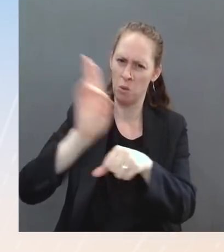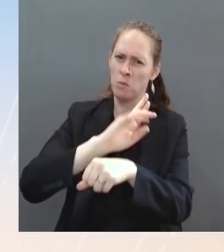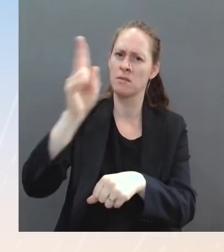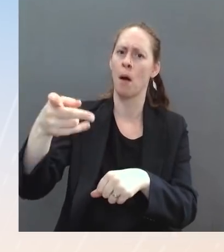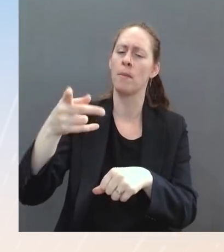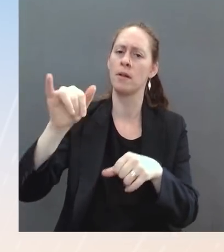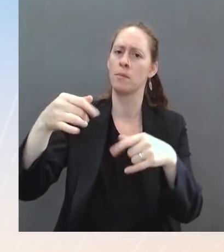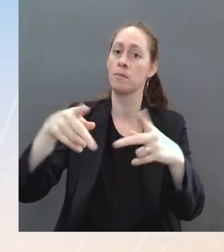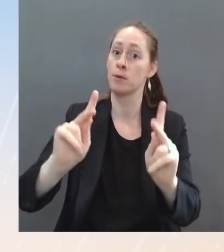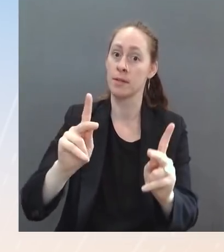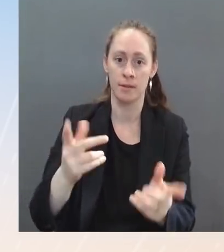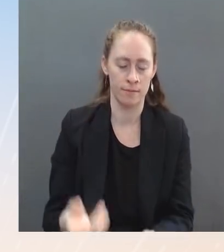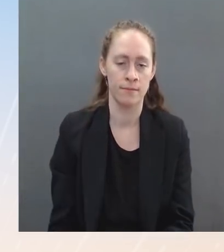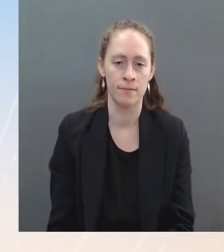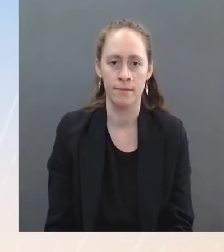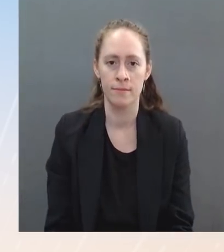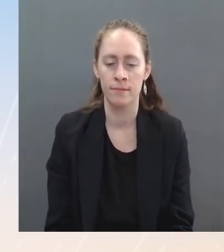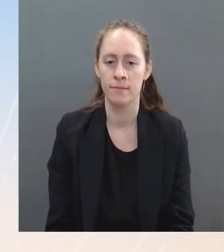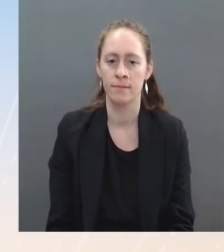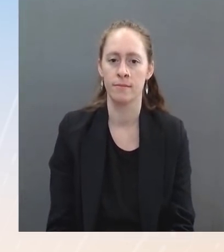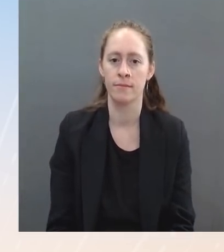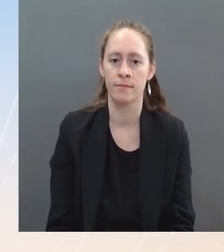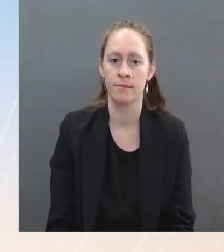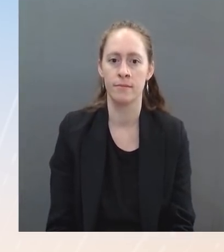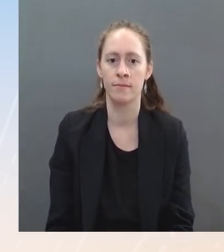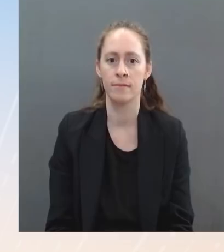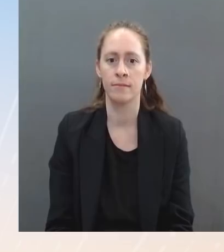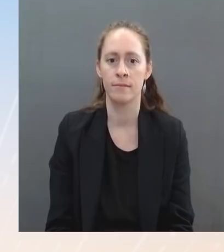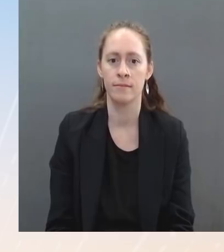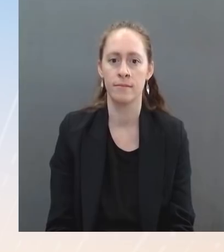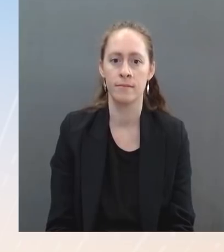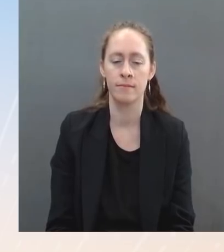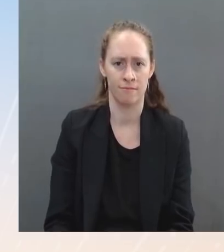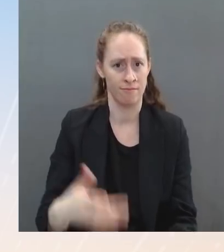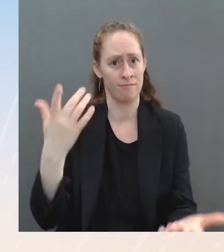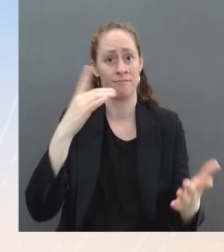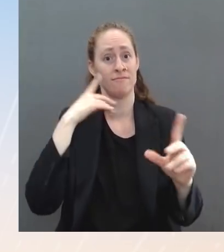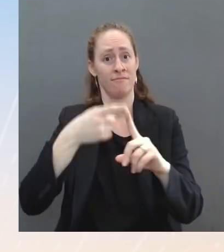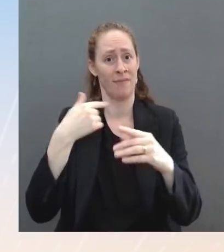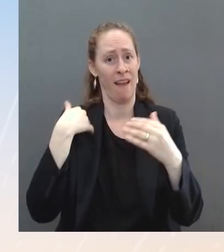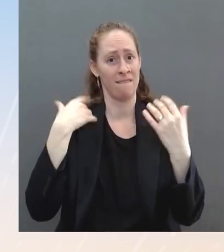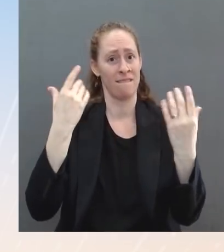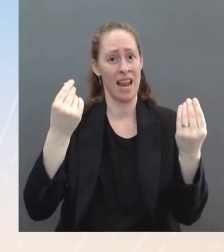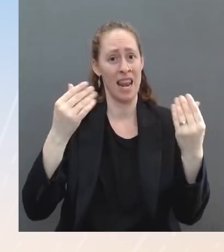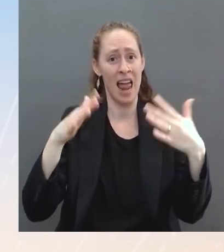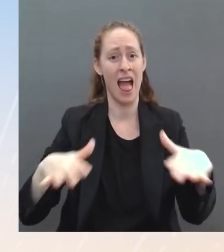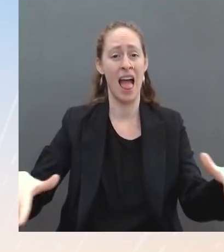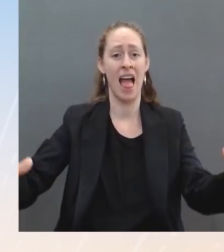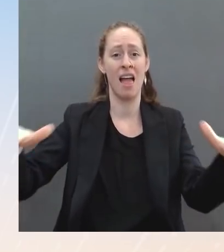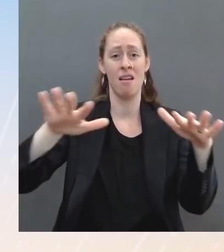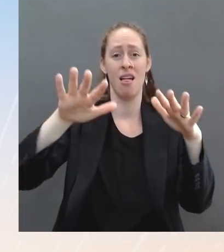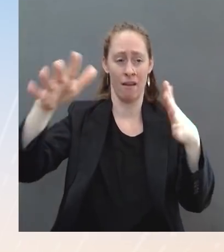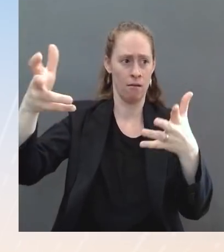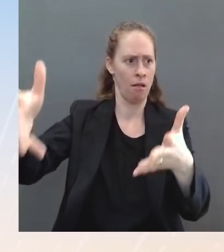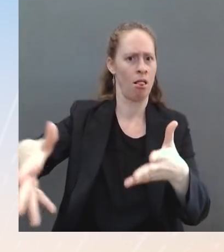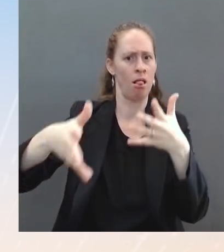those permitted areas would obviously be unaffected. The Press: So, again, does 10 to 35 cents sounds -- Ms. Bedingfield: April. The Press: I'm asking a question.